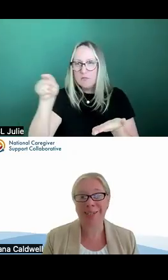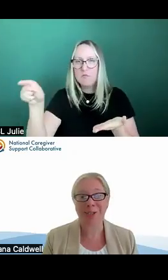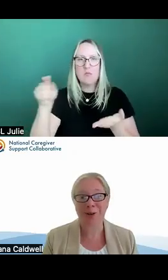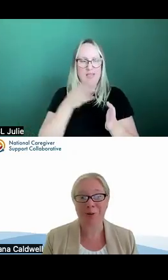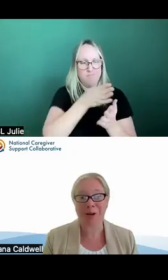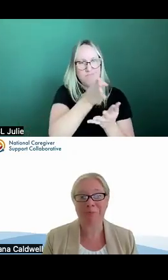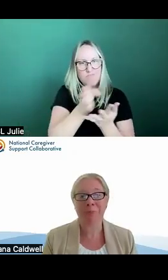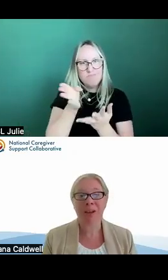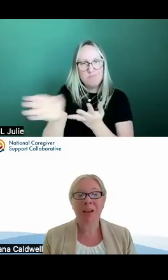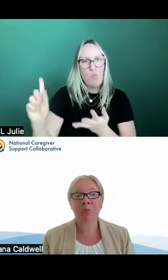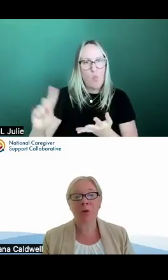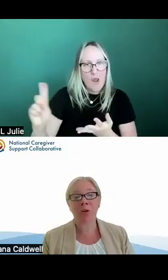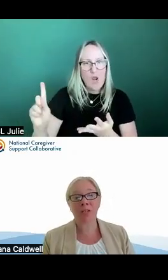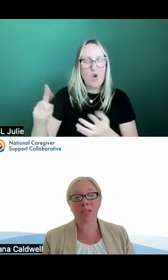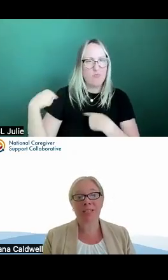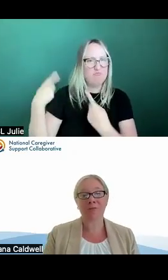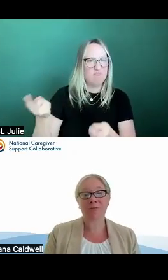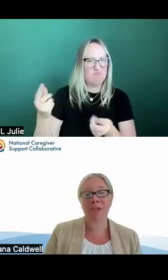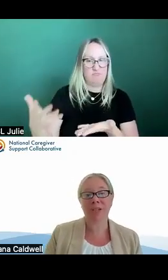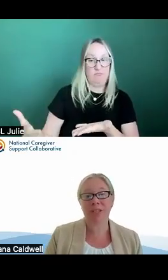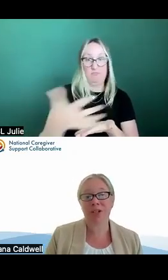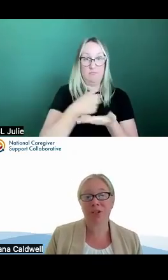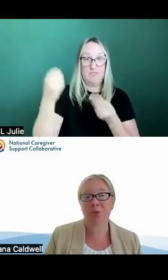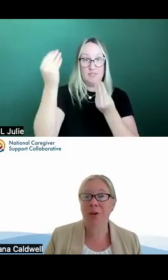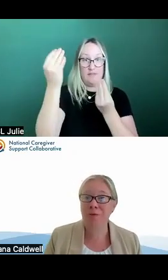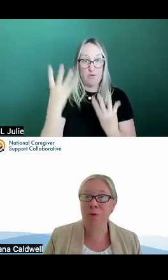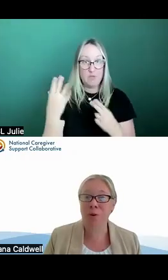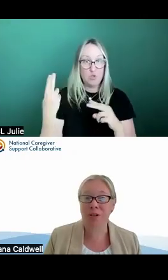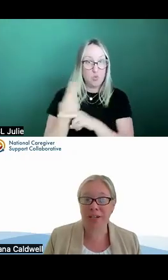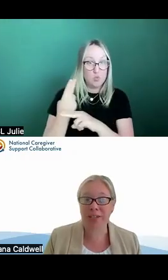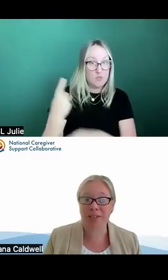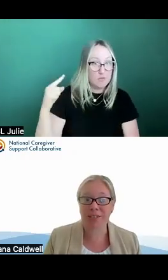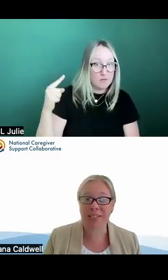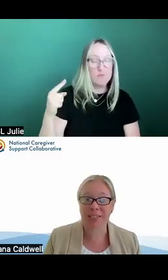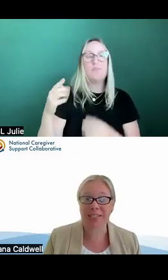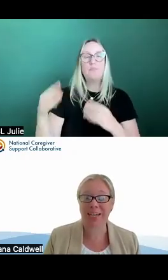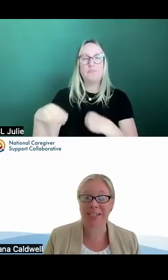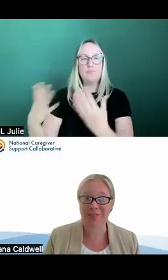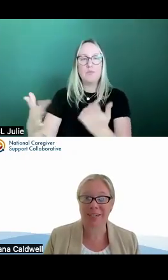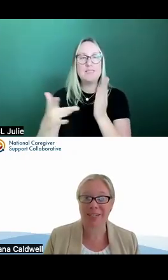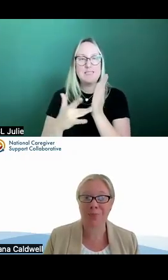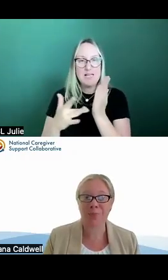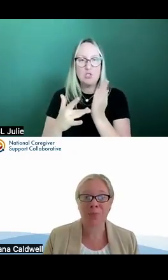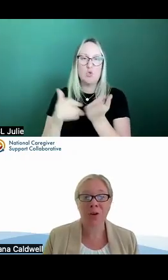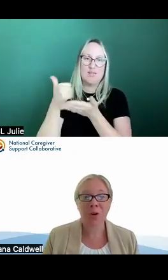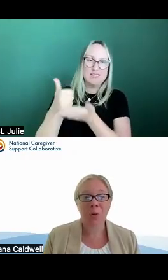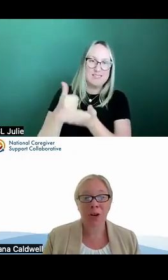and so on. And we're using this information to inform our technical assistance activities.